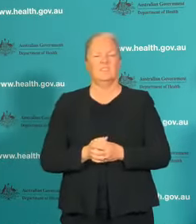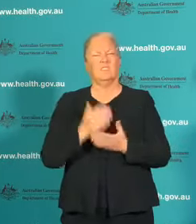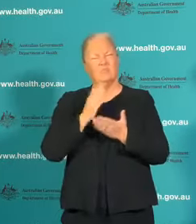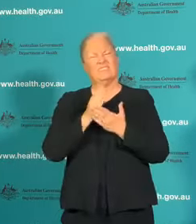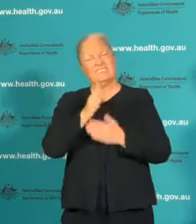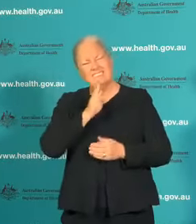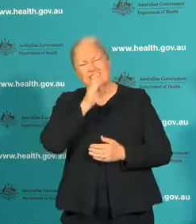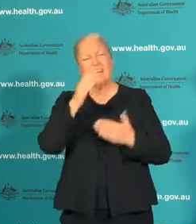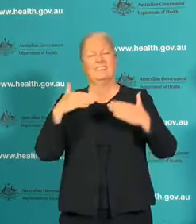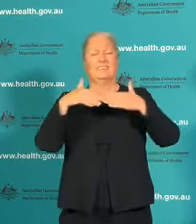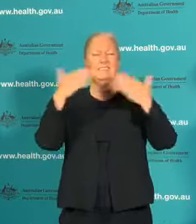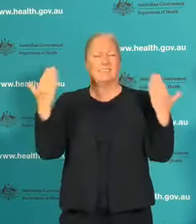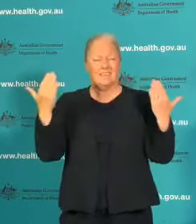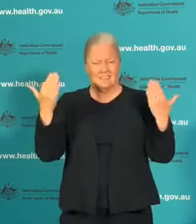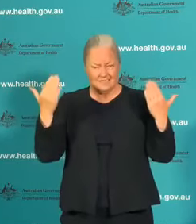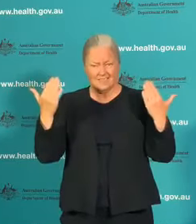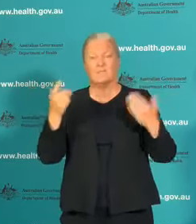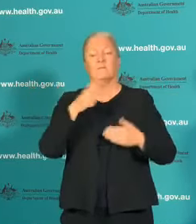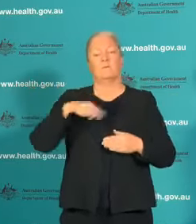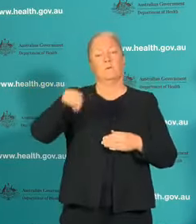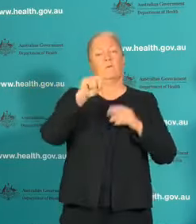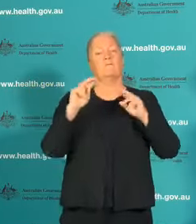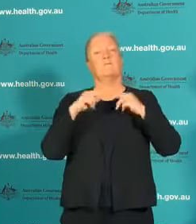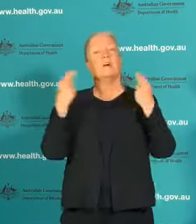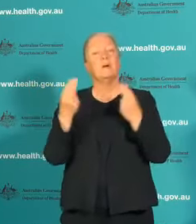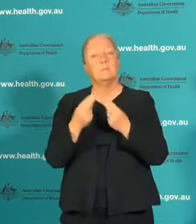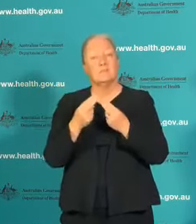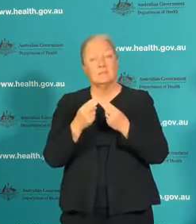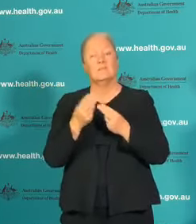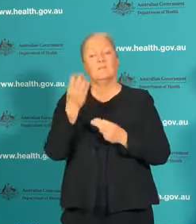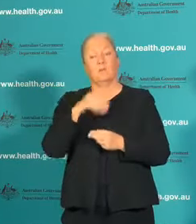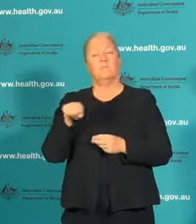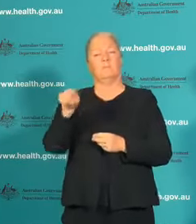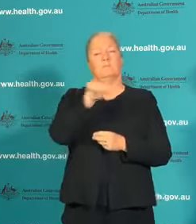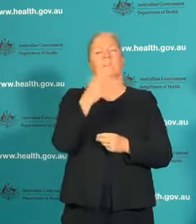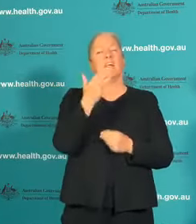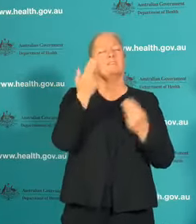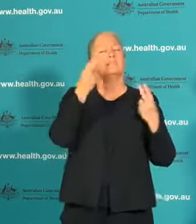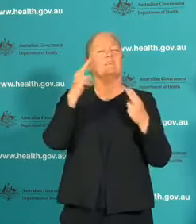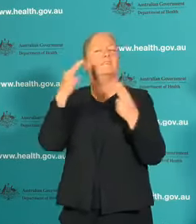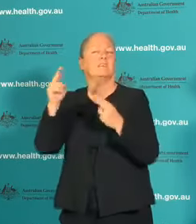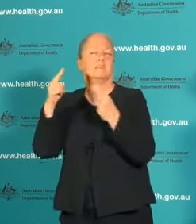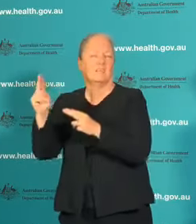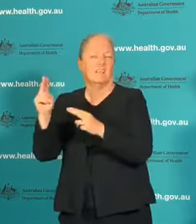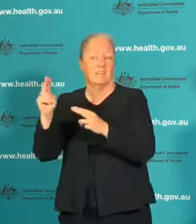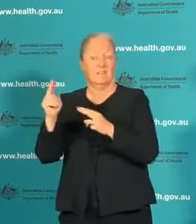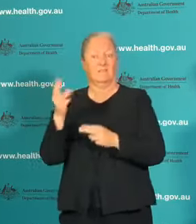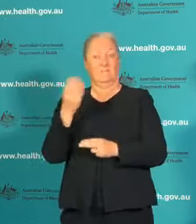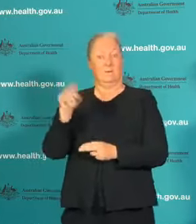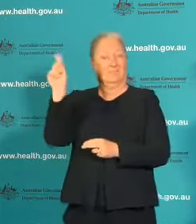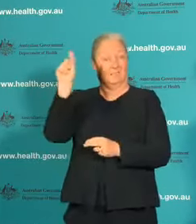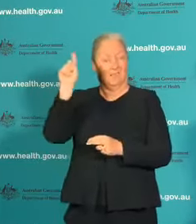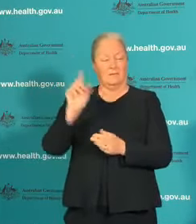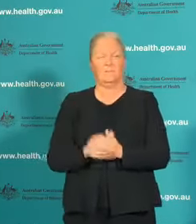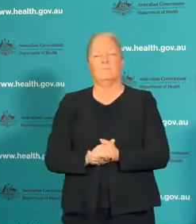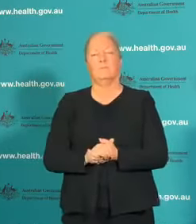the members of the 19 families who have lost a loved one to COVID-19 today. Our thoughts are with those who have